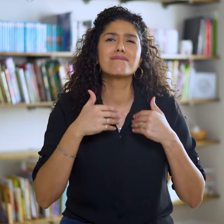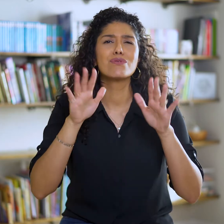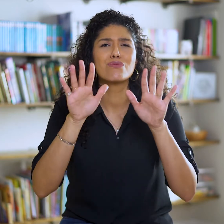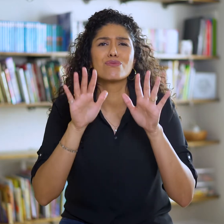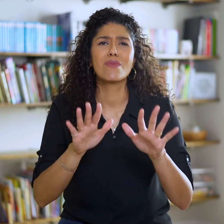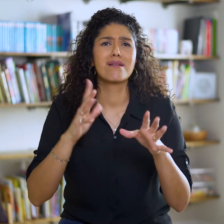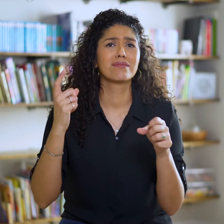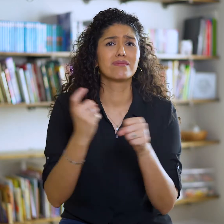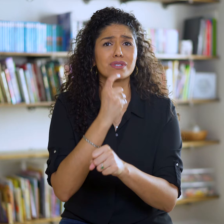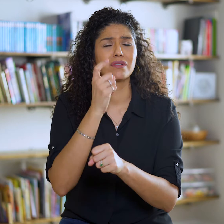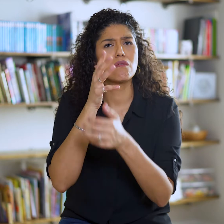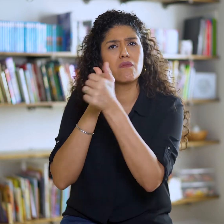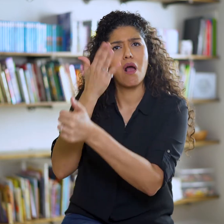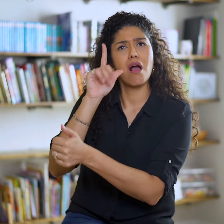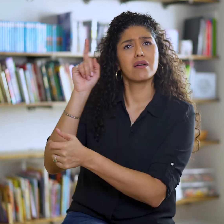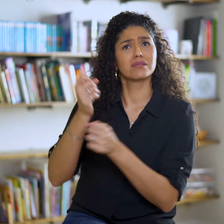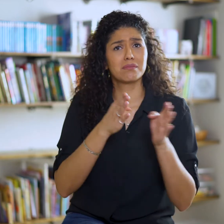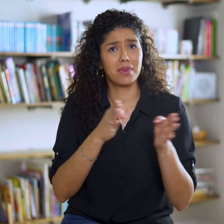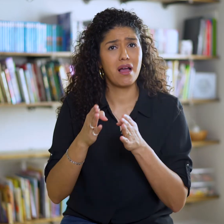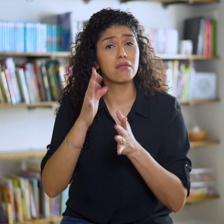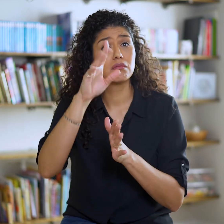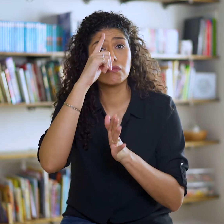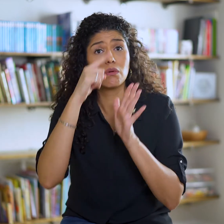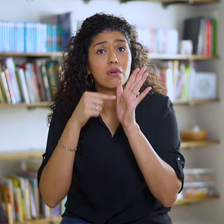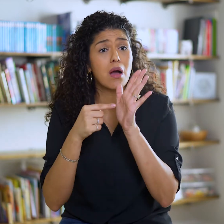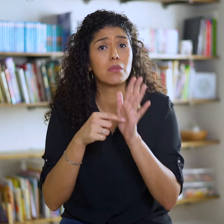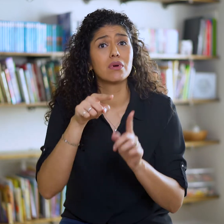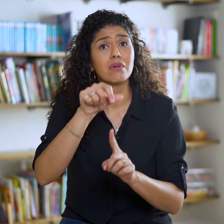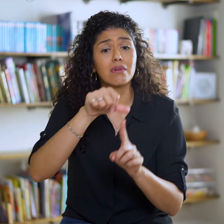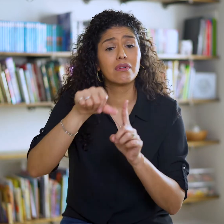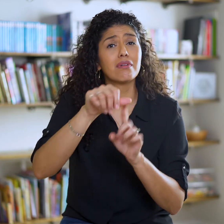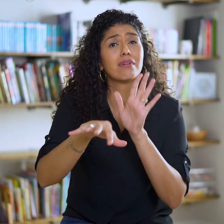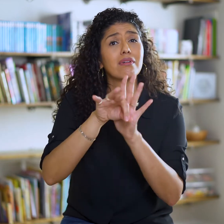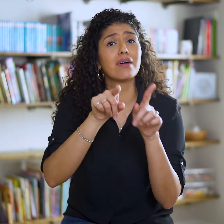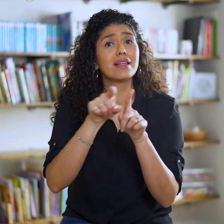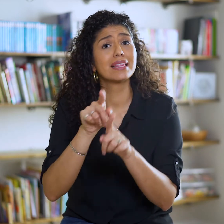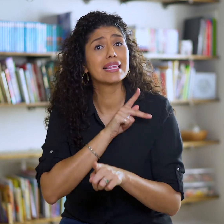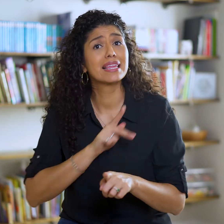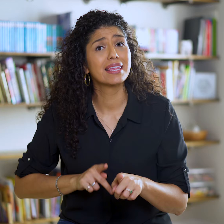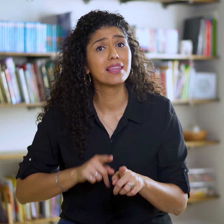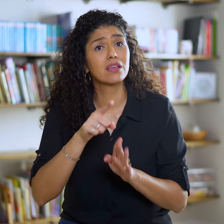great victory on God’s terms: being anointed as king,